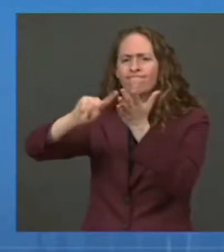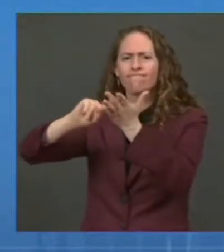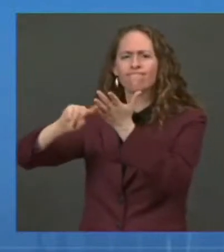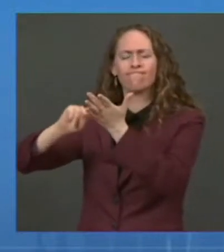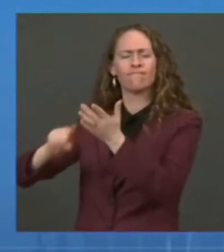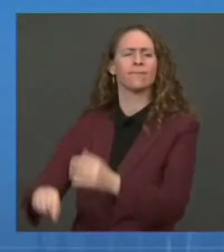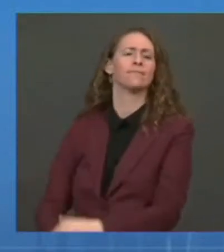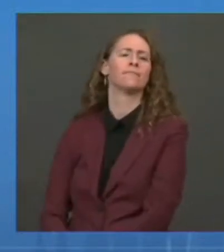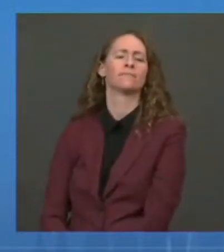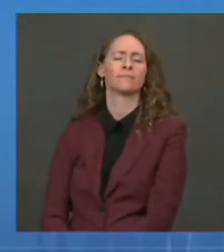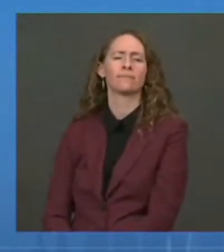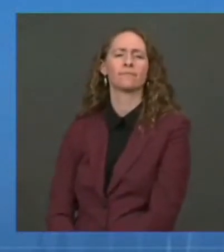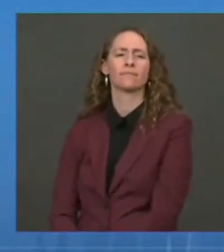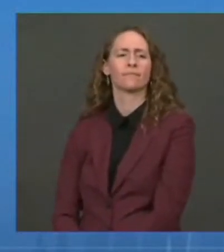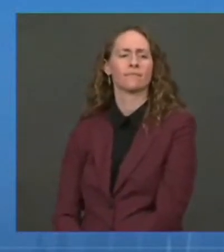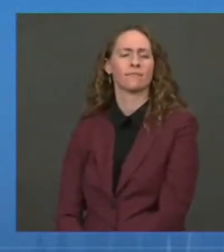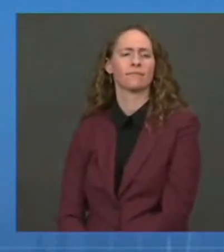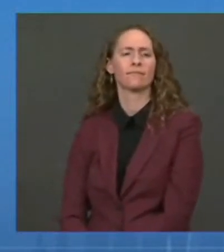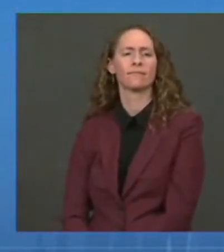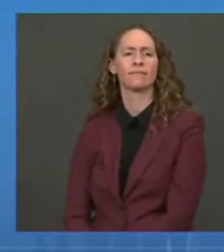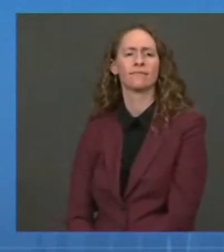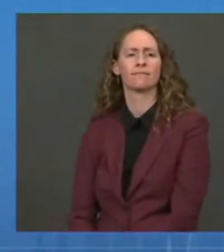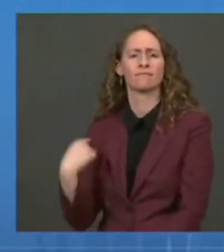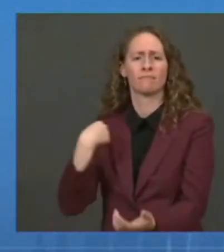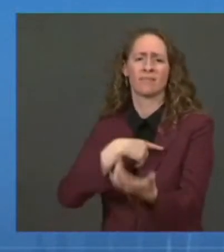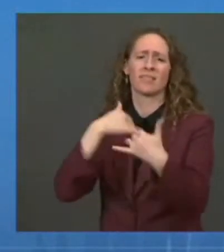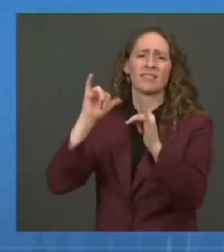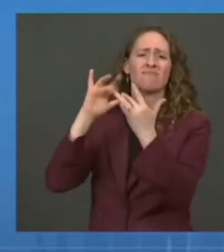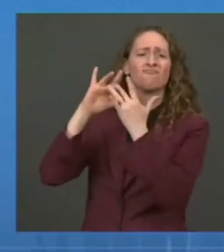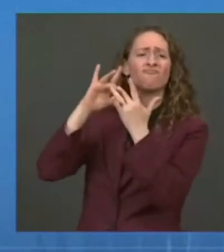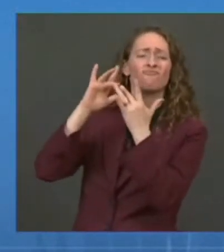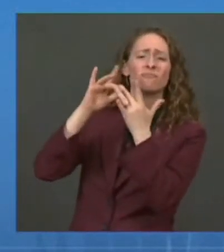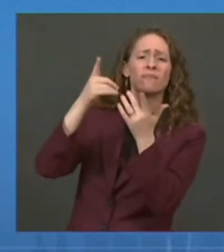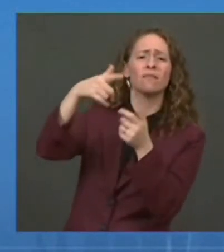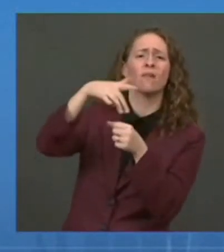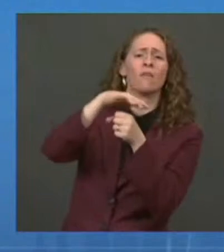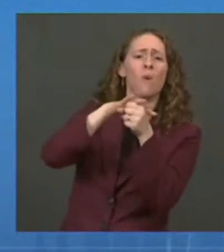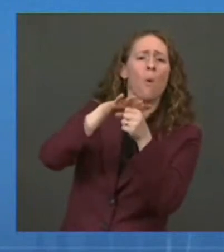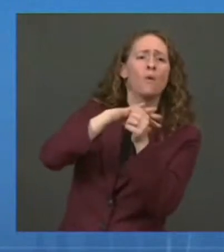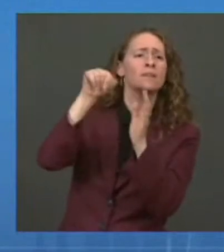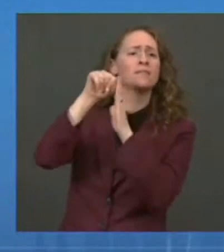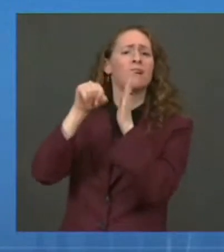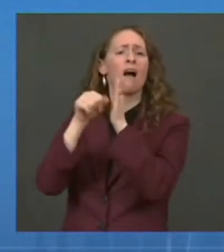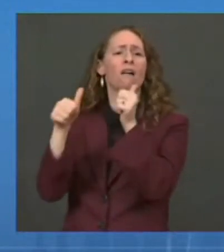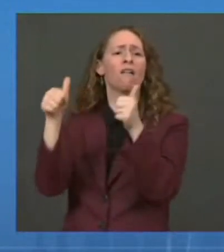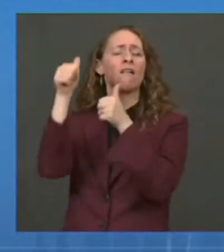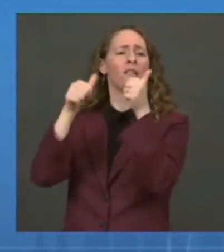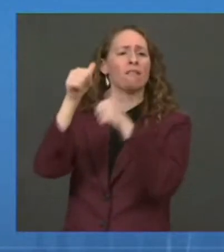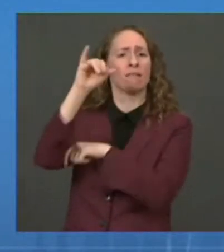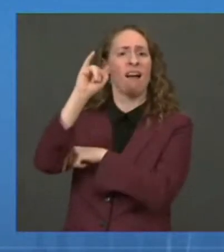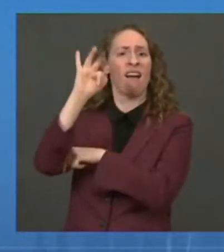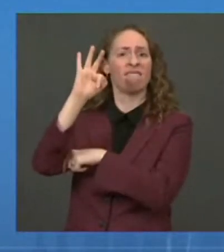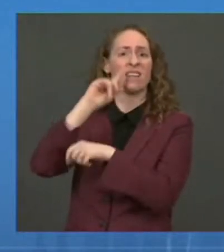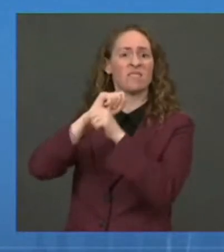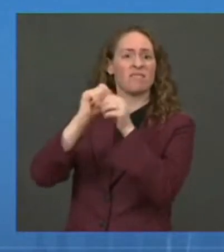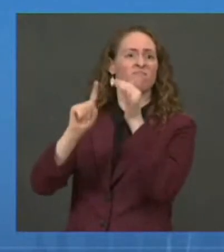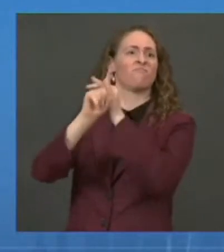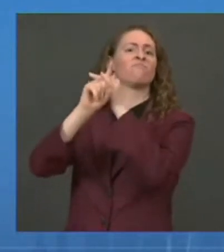C WILL CONTINUE OUR ROBUST COLLABORATIONS WITH STATE AND LOCAL PUBLIC HEALTH AUTHORITIES